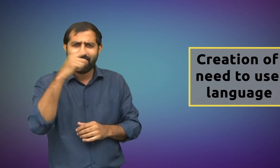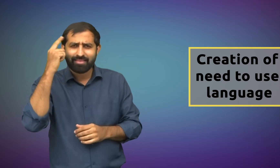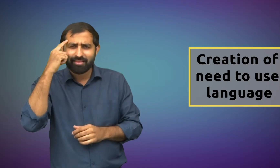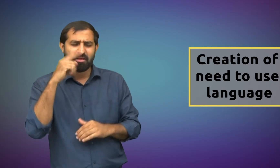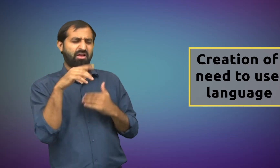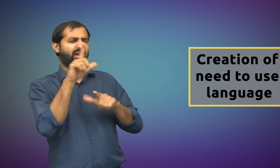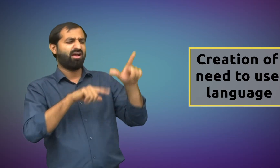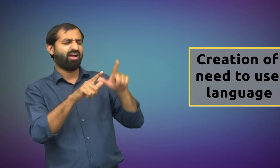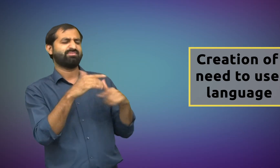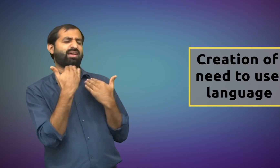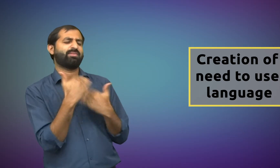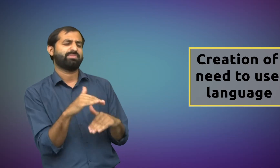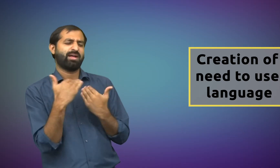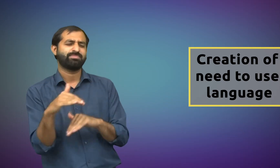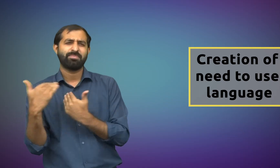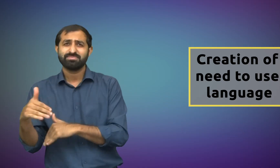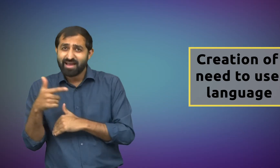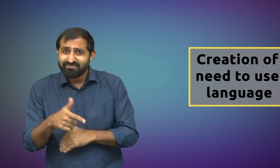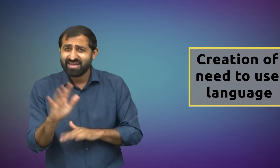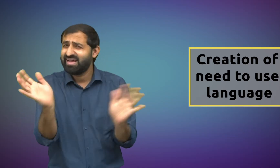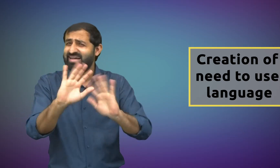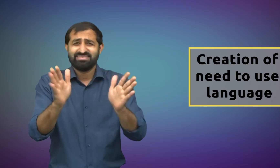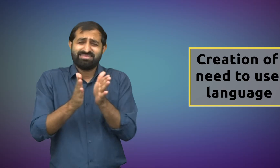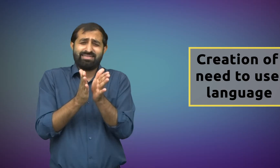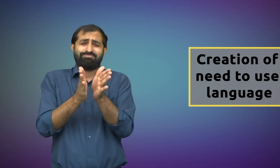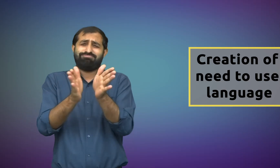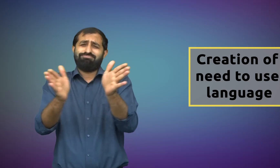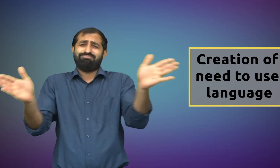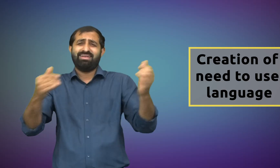Do you think that language is limited? Not at all.